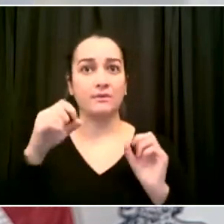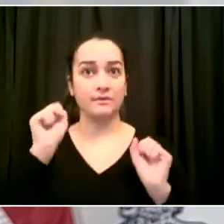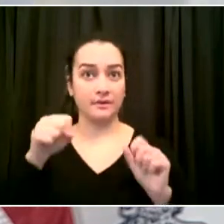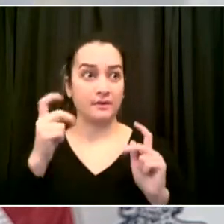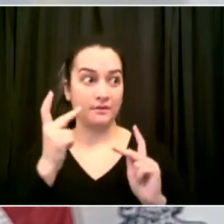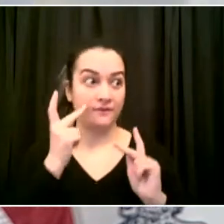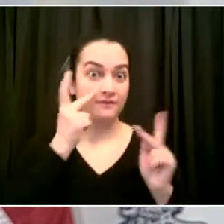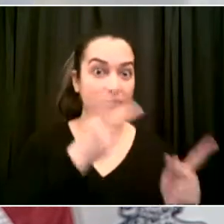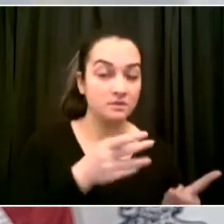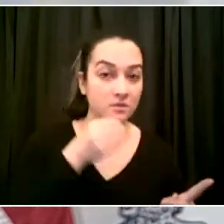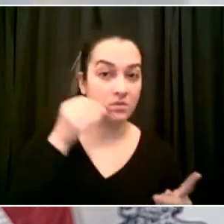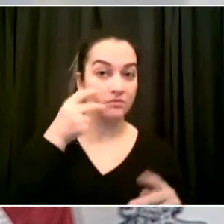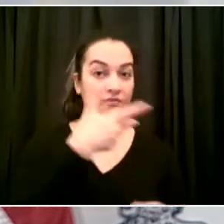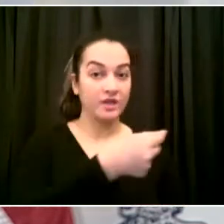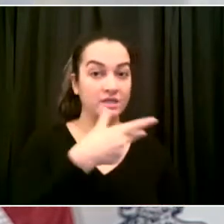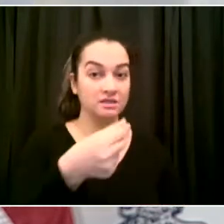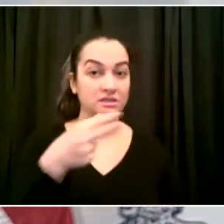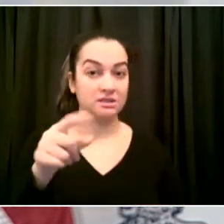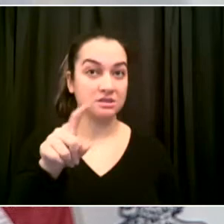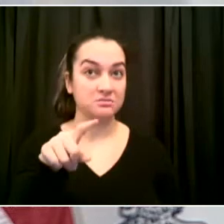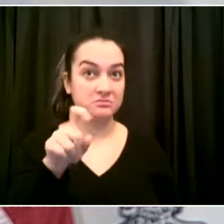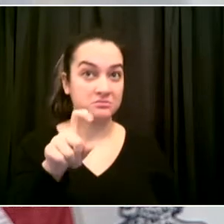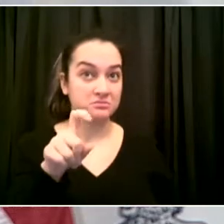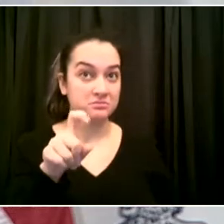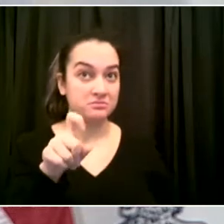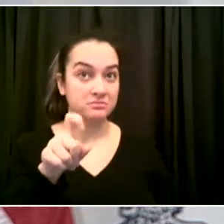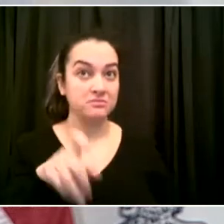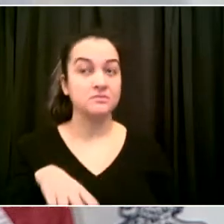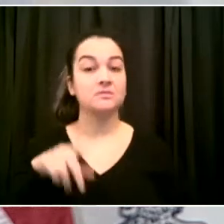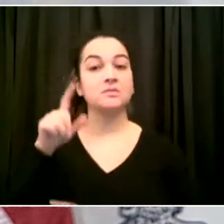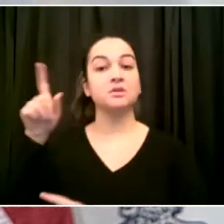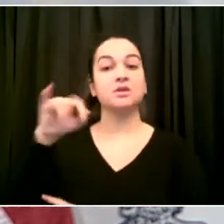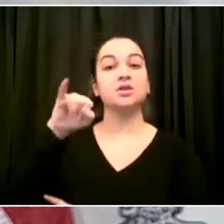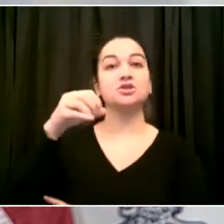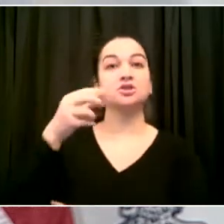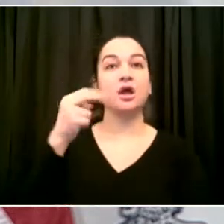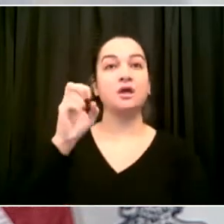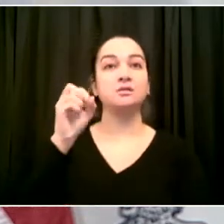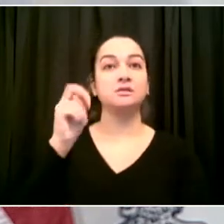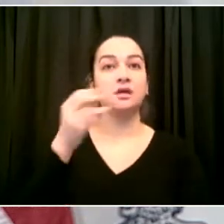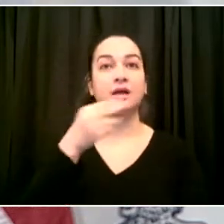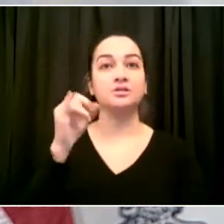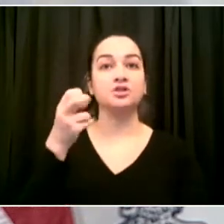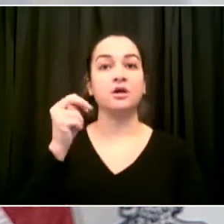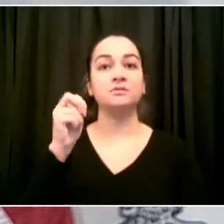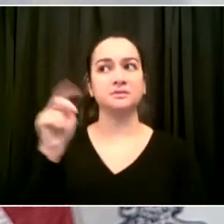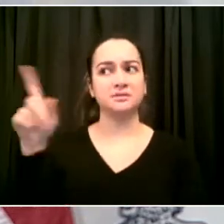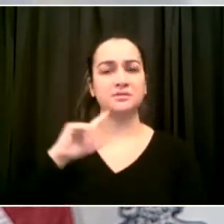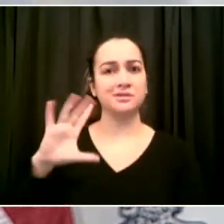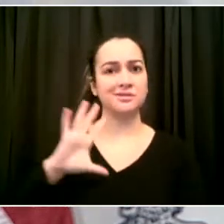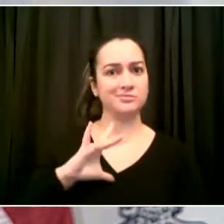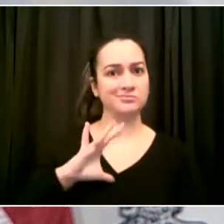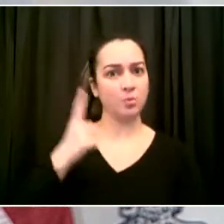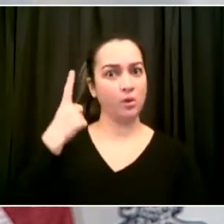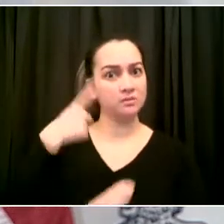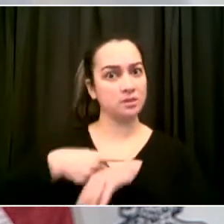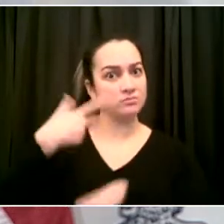E THJOHNSON & JOHNSON YOU NEED ONE SHOT INSTEAD F OTWO. BUT JOHNSON &